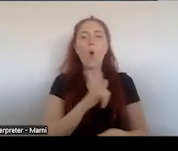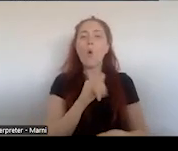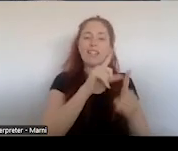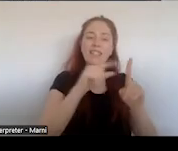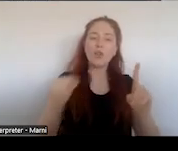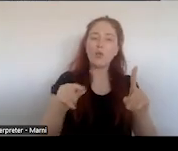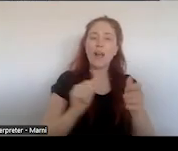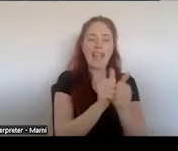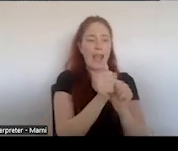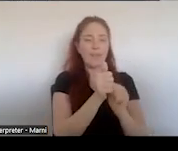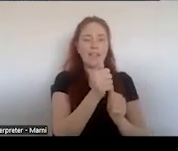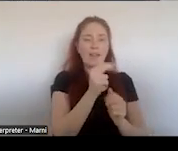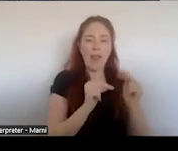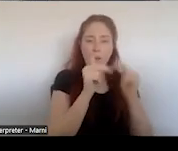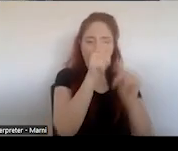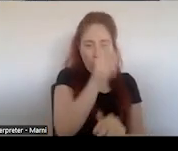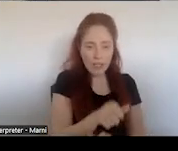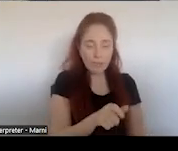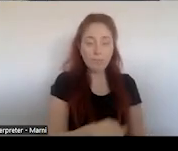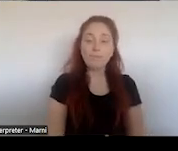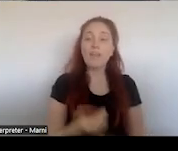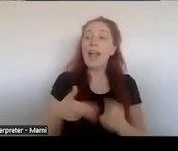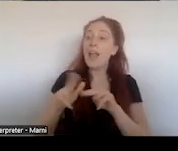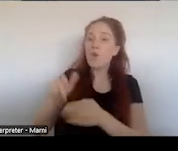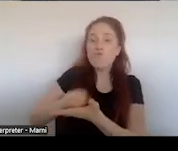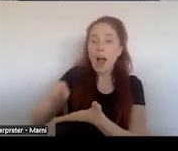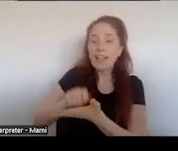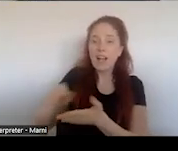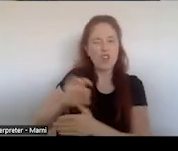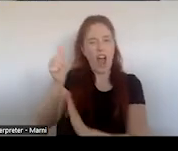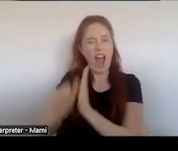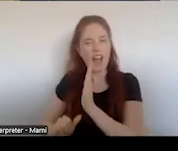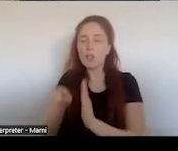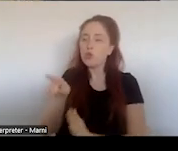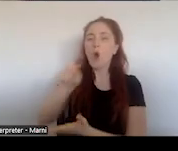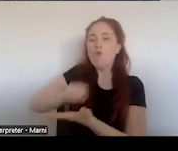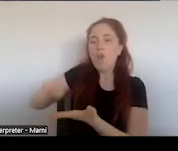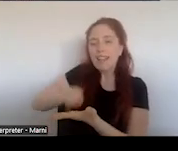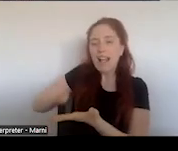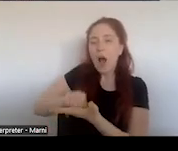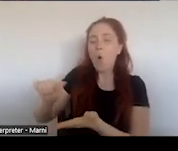In the literature, the publishing sector, you have authors, illustrators, editors, booksellers.